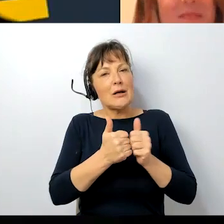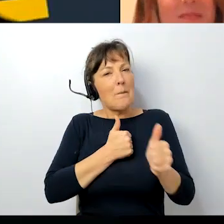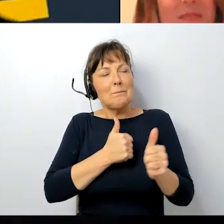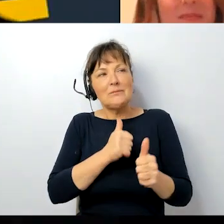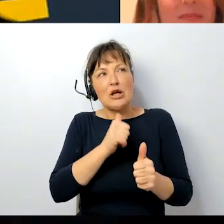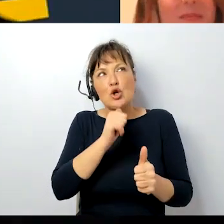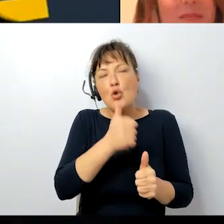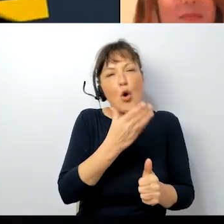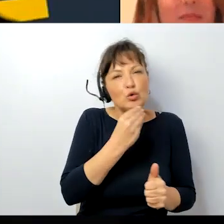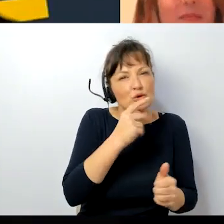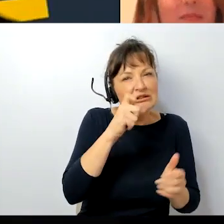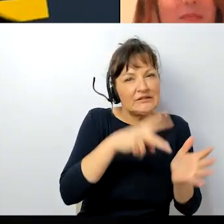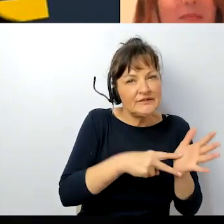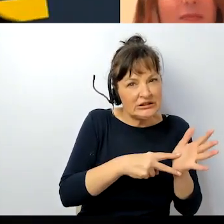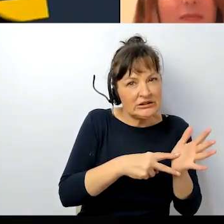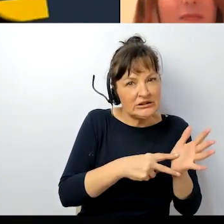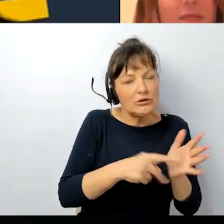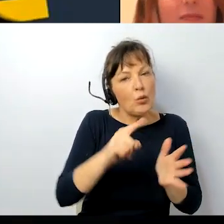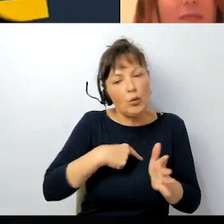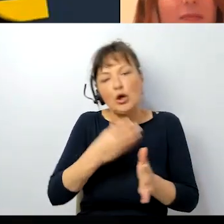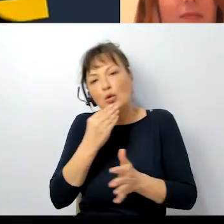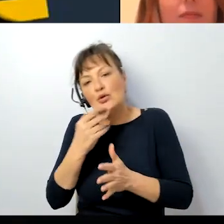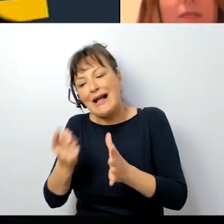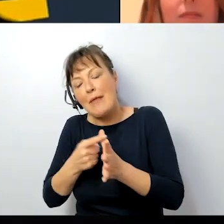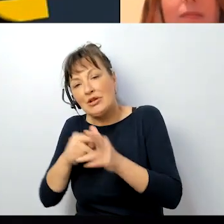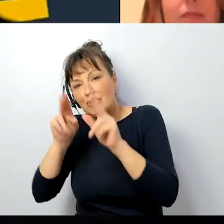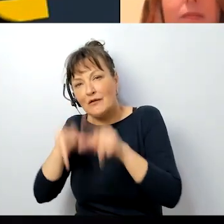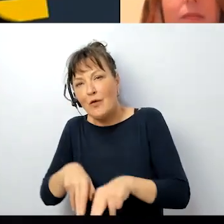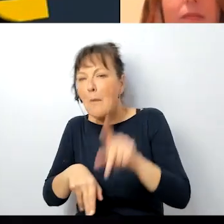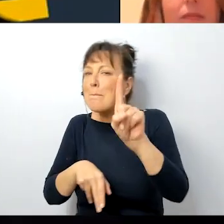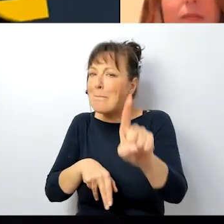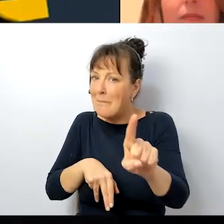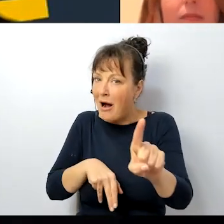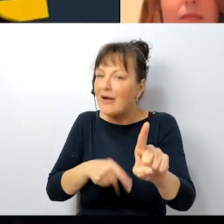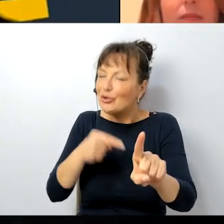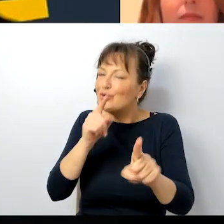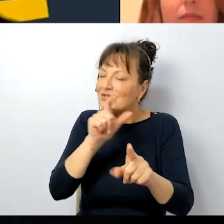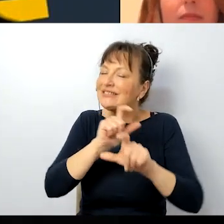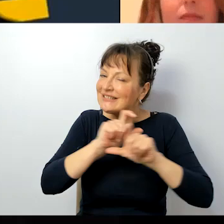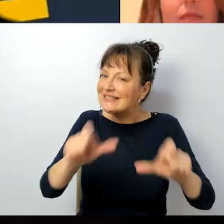we've moved away a little bit from CVS and we have an application form but that's not to say